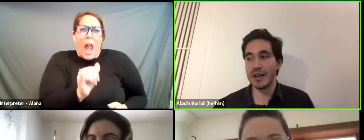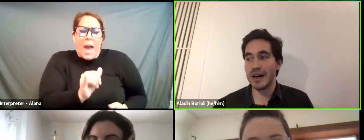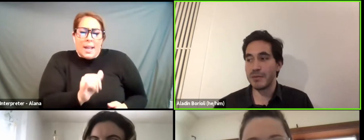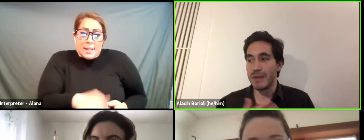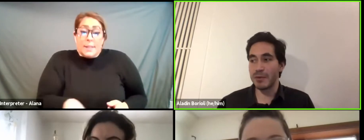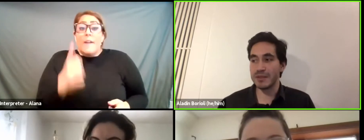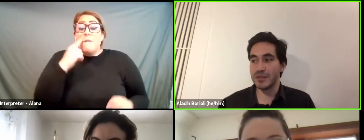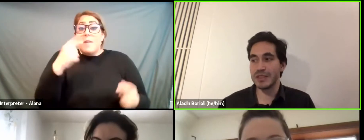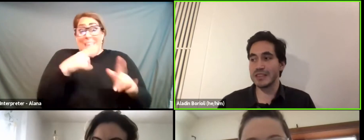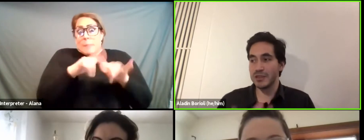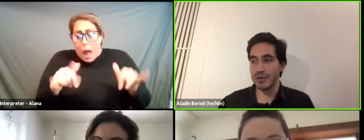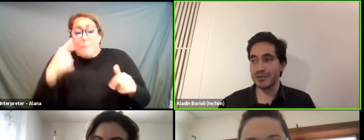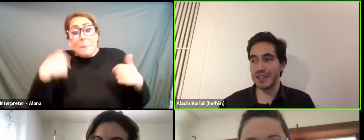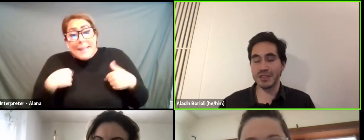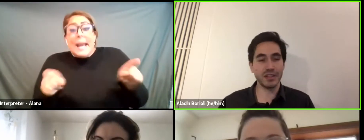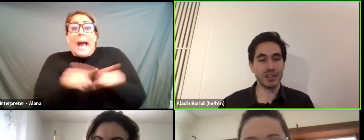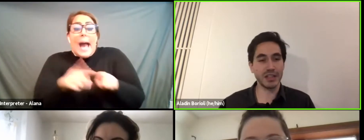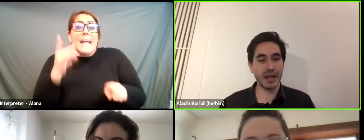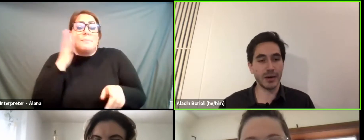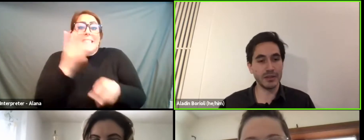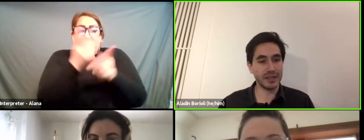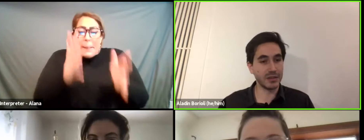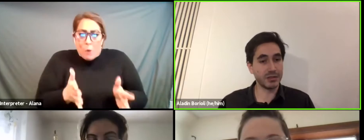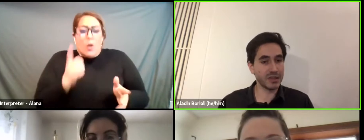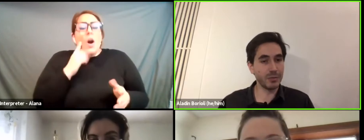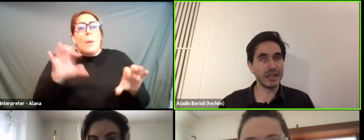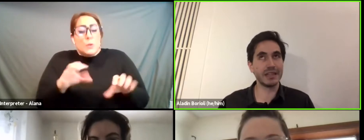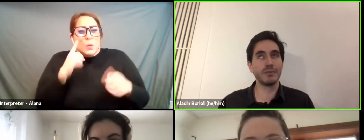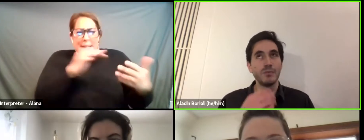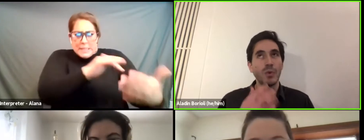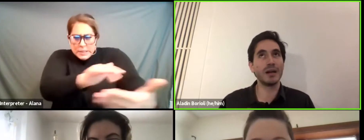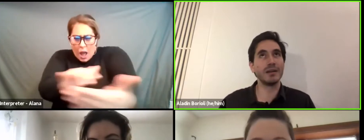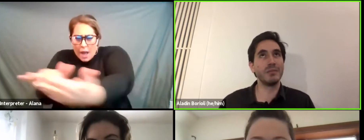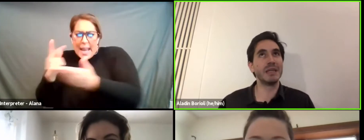I was doing this ethnography and researching how this technology was coming and what a beekeeper